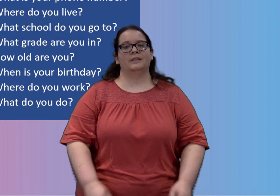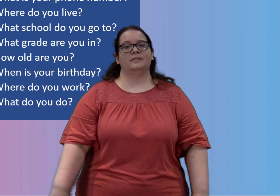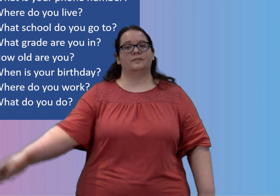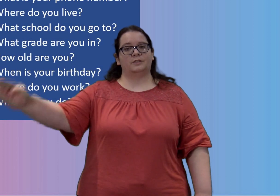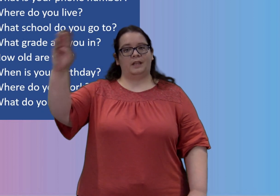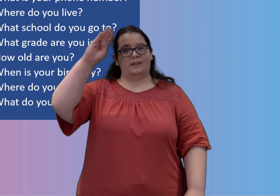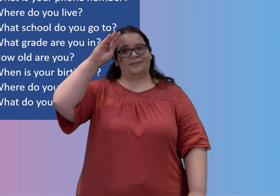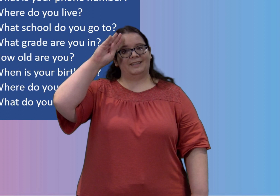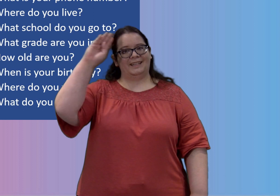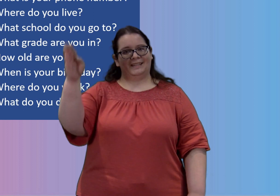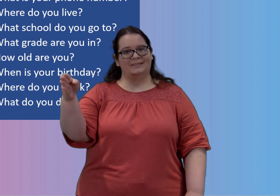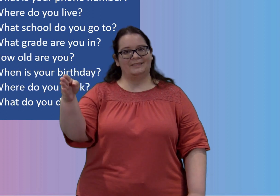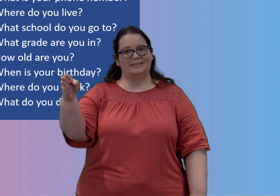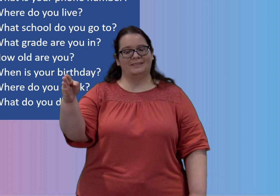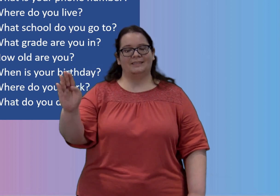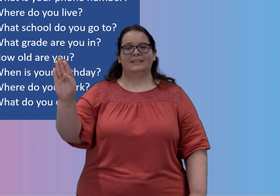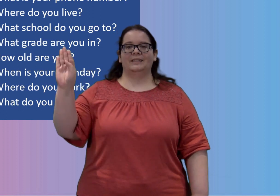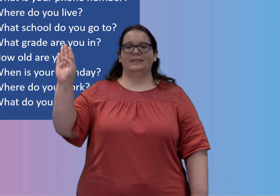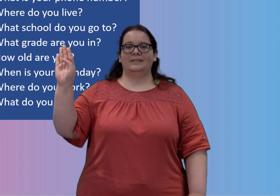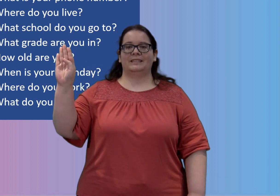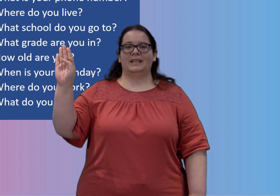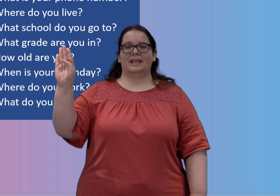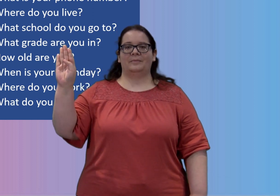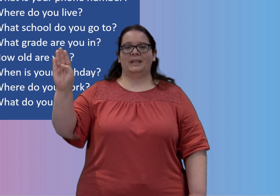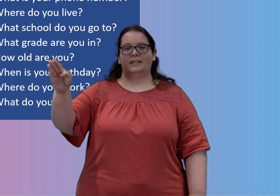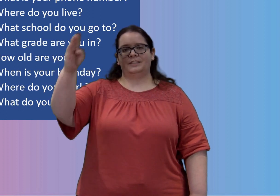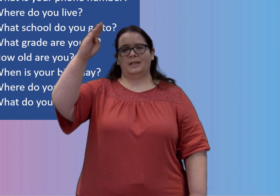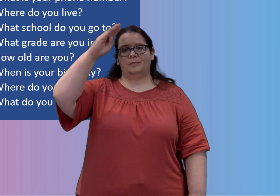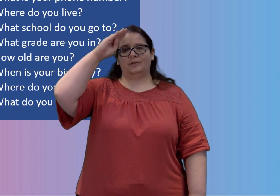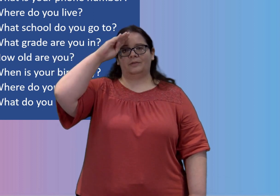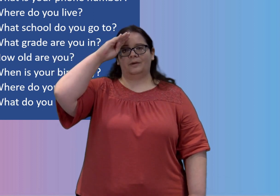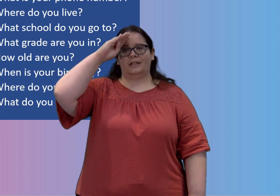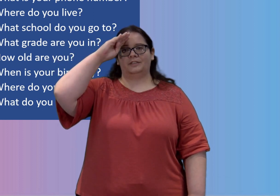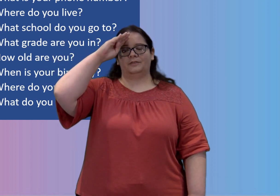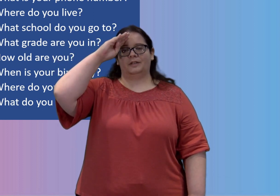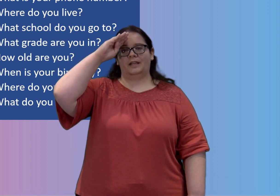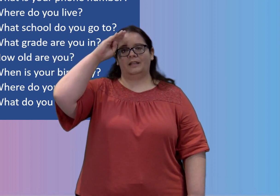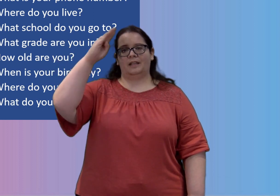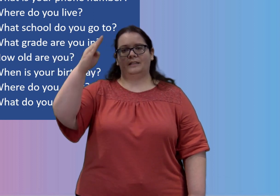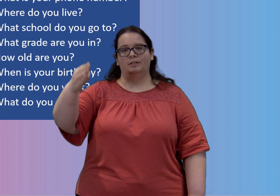so first we have, hello. You just take that B handshape, right at your forehead and do